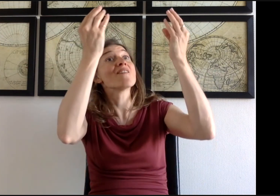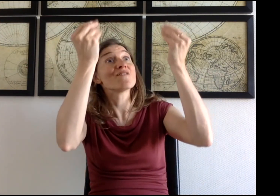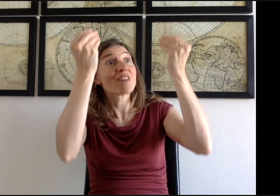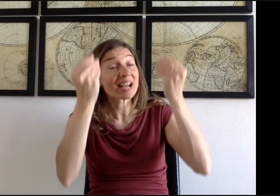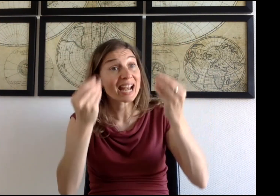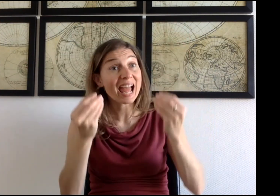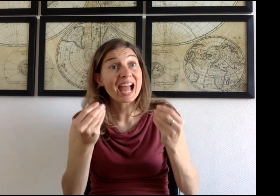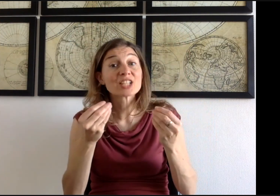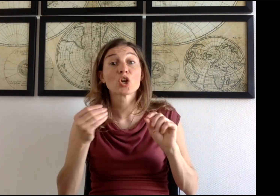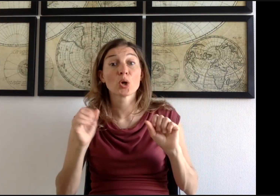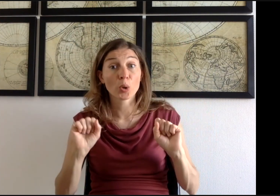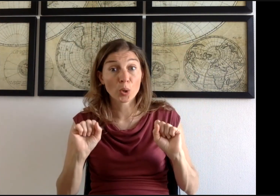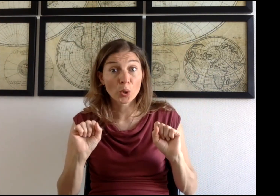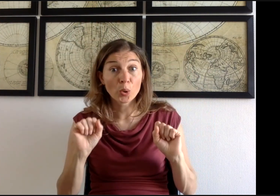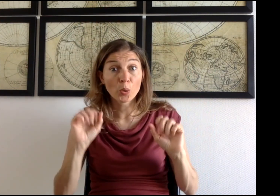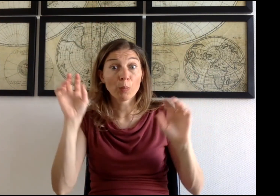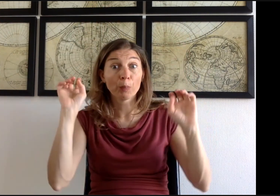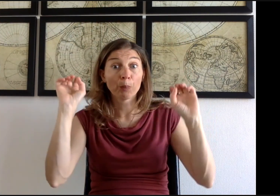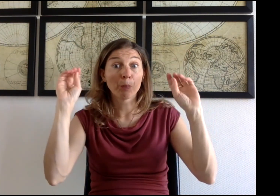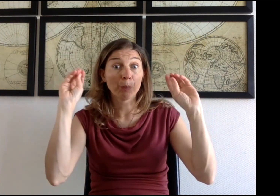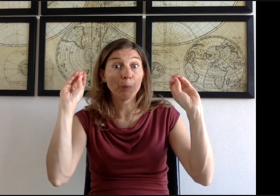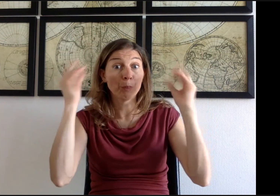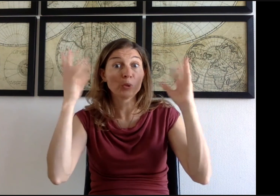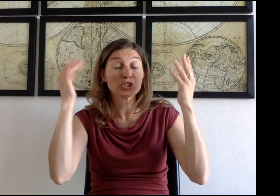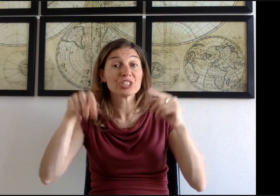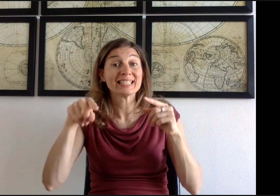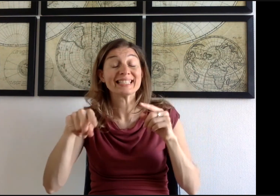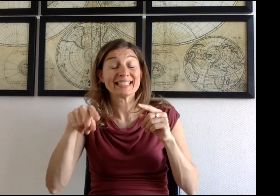children with disabilities from one to 18 years old.